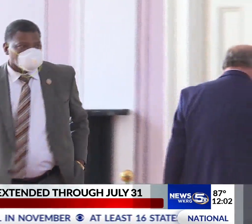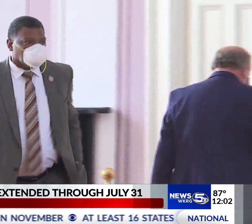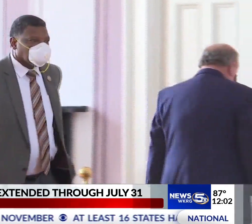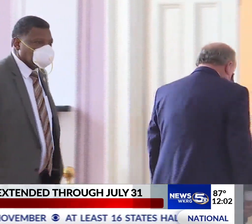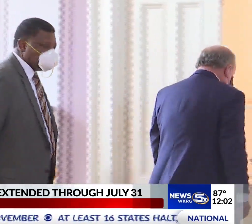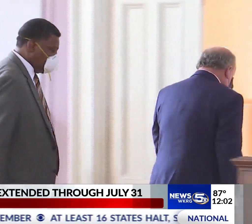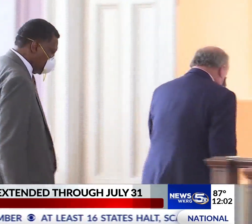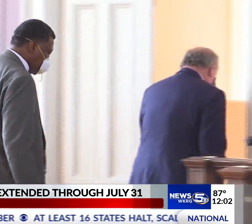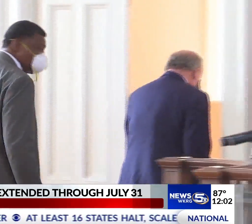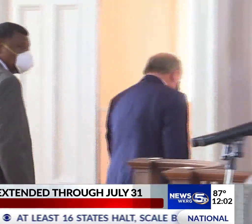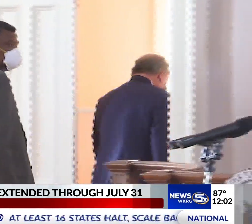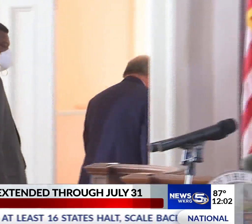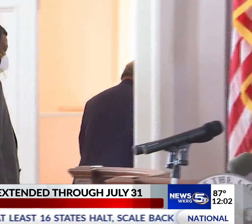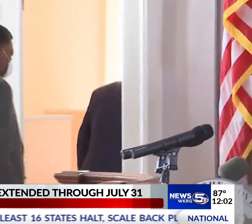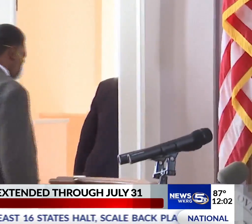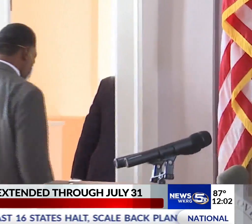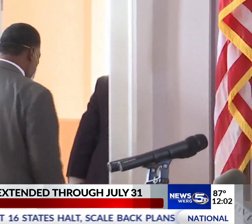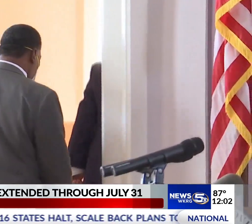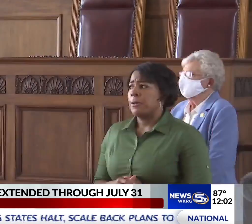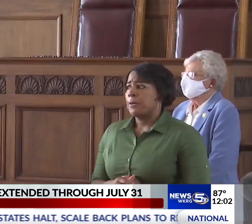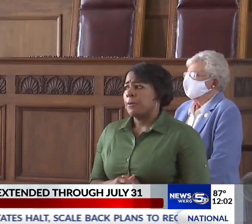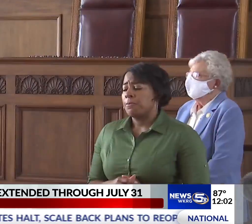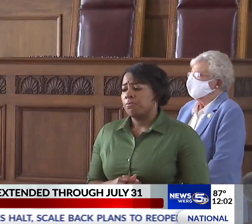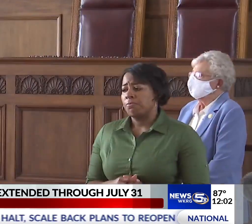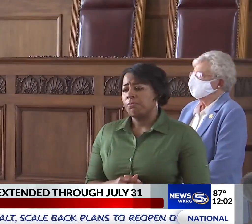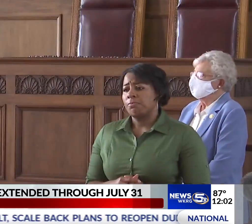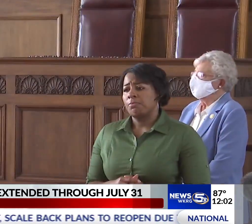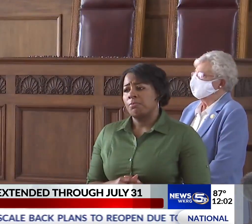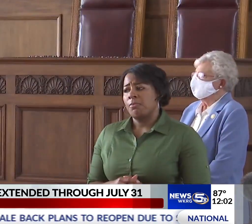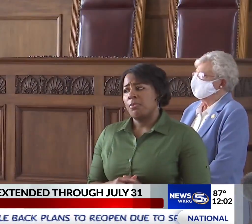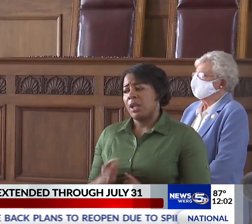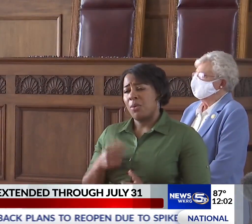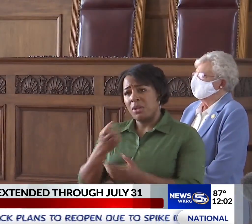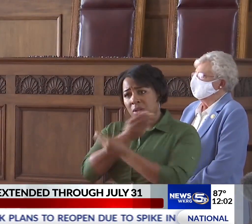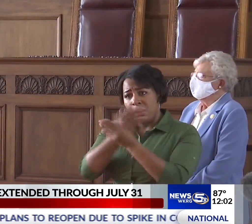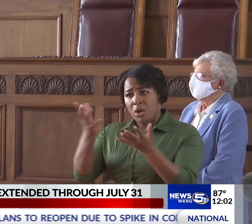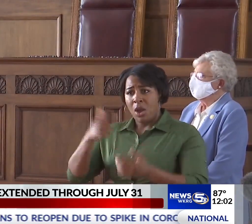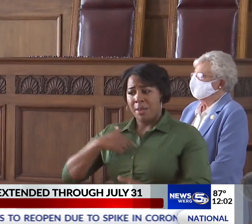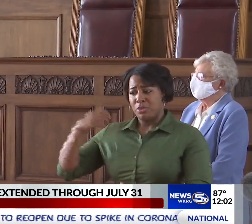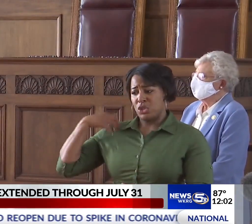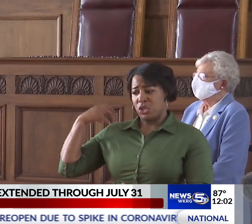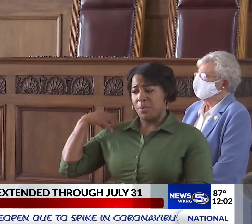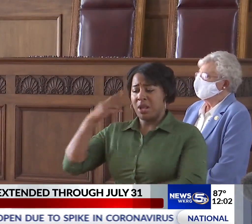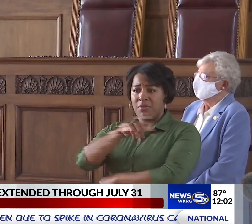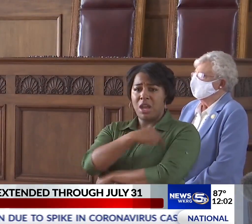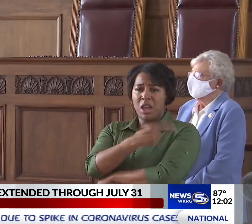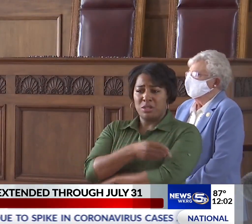MCLENDON THE CORONAVIRUS PANDEMIC HIT BOTH PERSONALLY. REP. GRIMSLEY LOST HIS 58 YEAR OLD SISTER TO COVID 19, SHE WAS ALSO A NURSE.